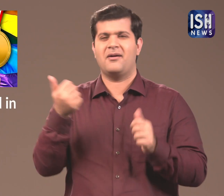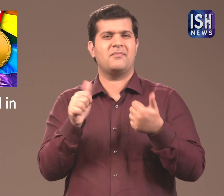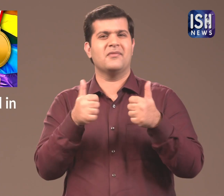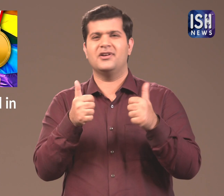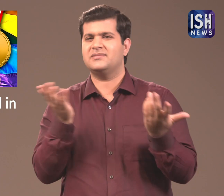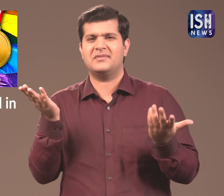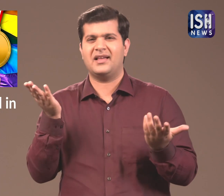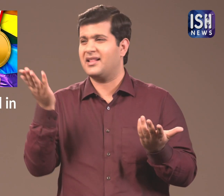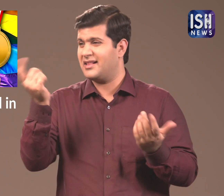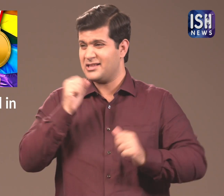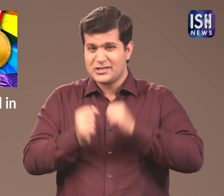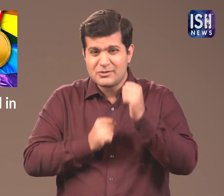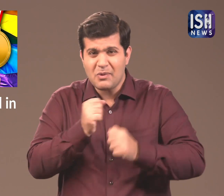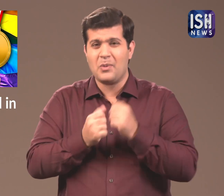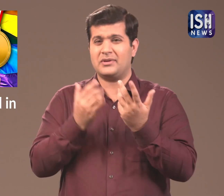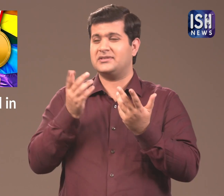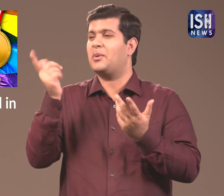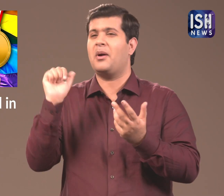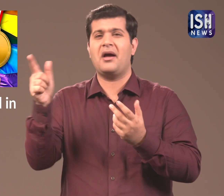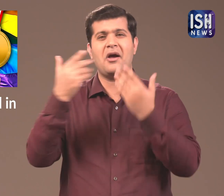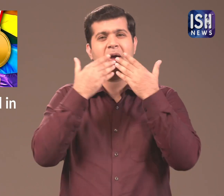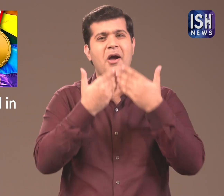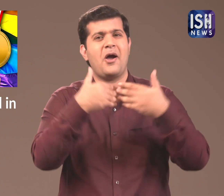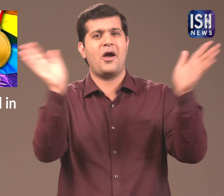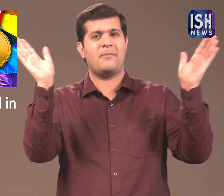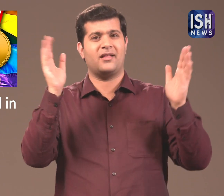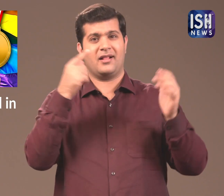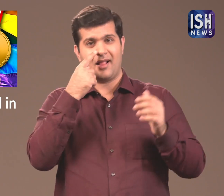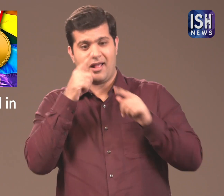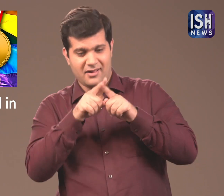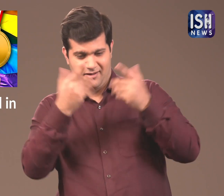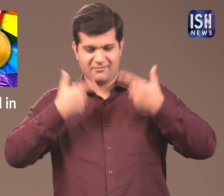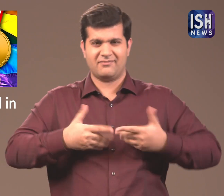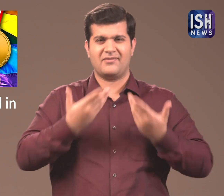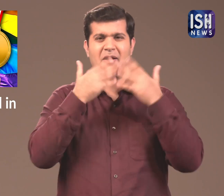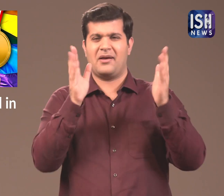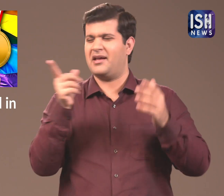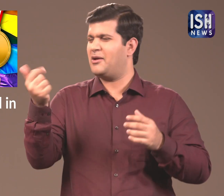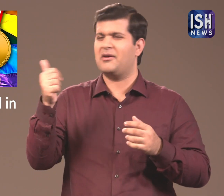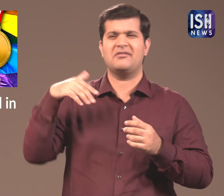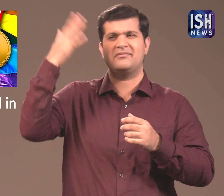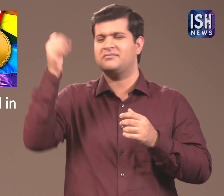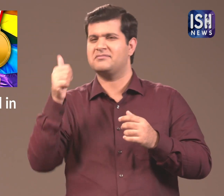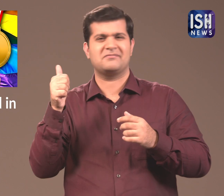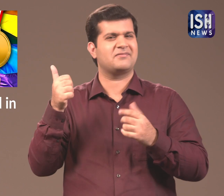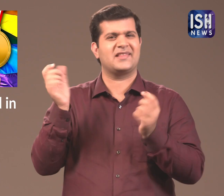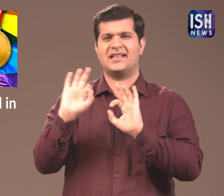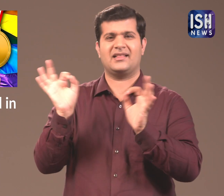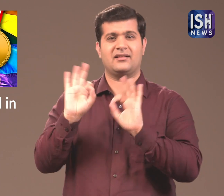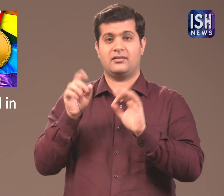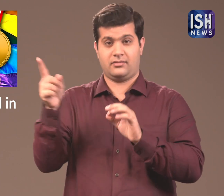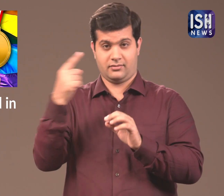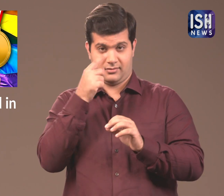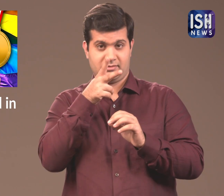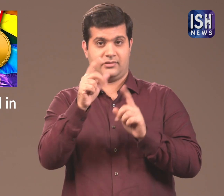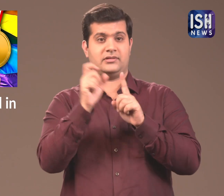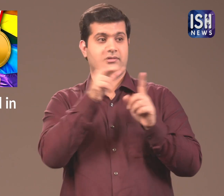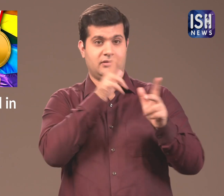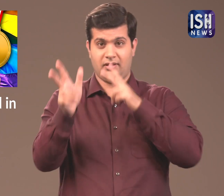They said that she would never succeed in her carrer because she confessed that she was a lesbian.